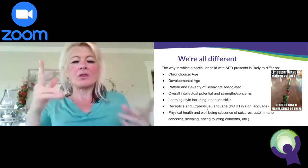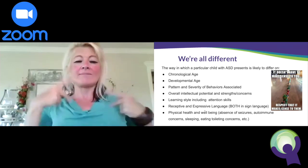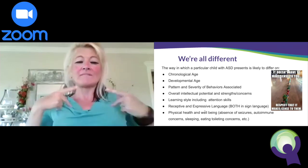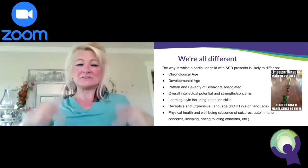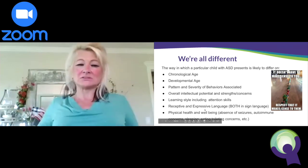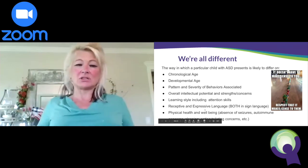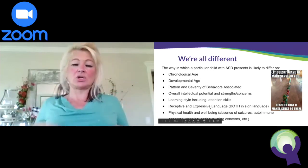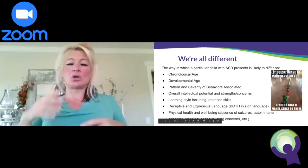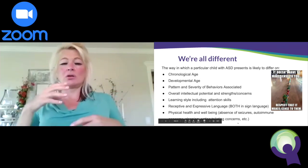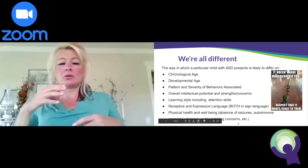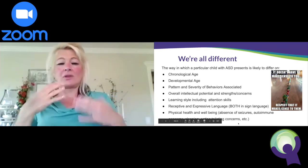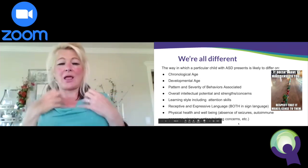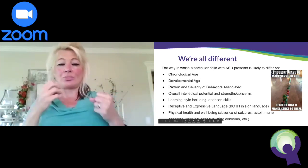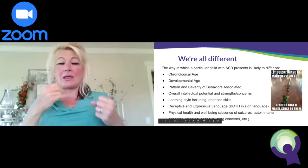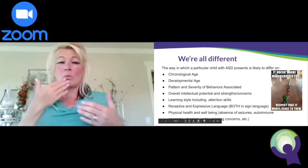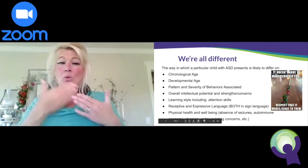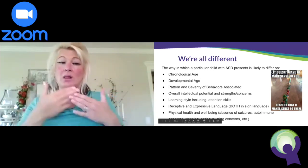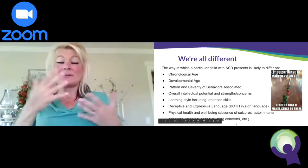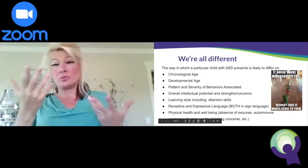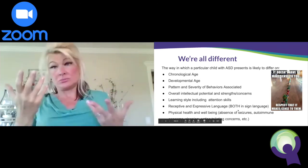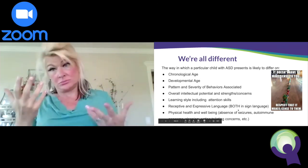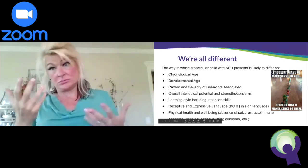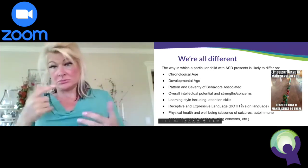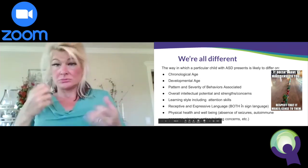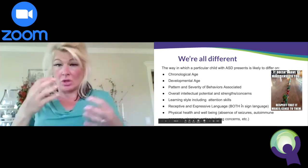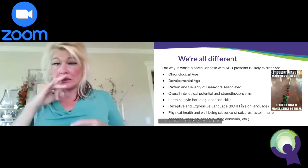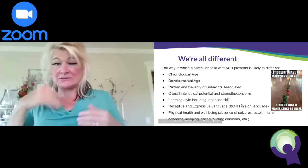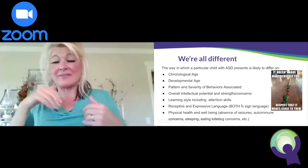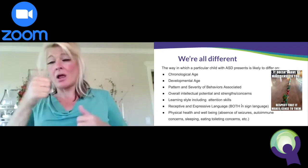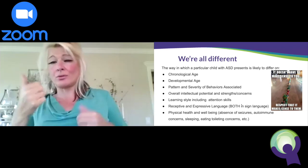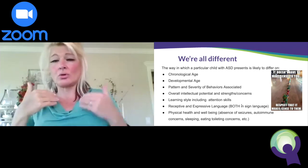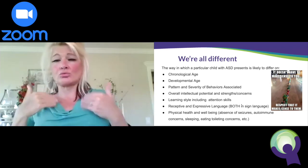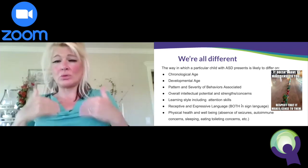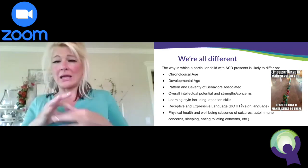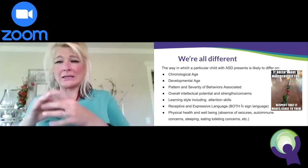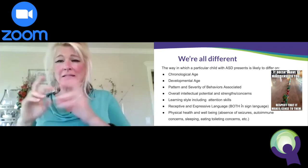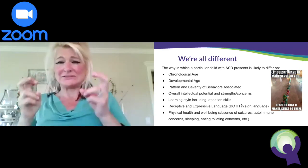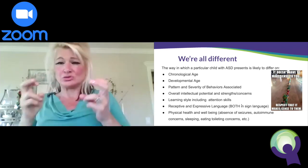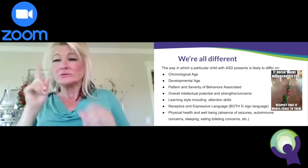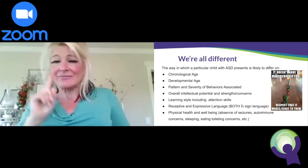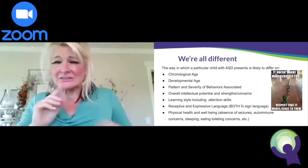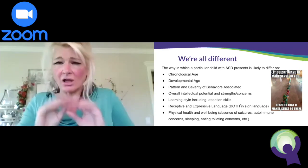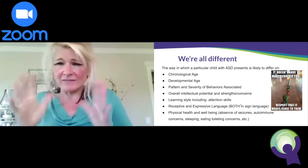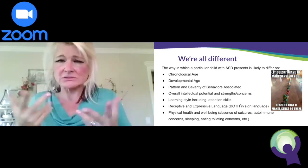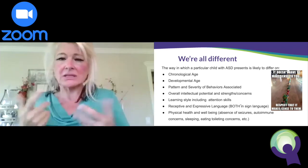and so that's something that a kid can do and you just have to work with it. And so other patients that I've worked